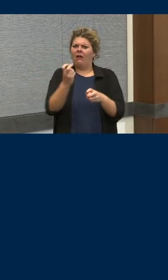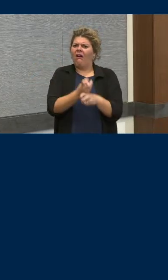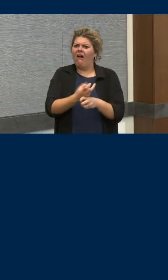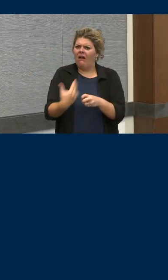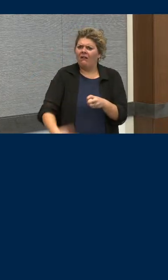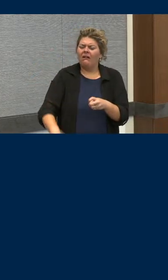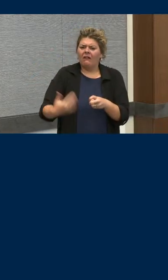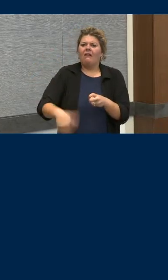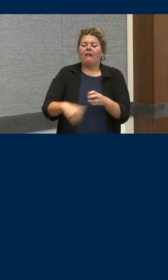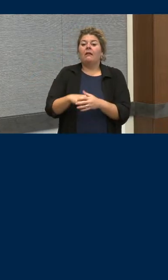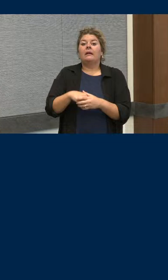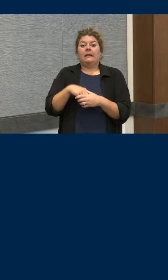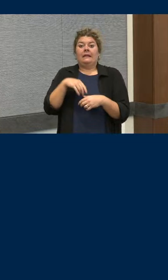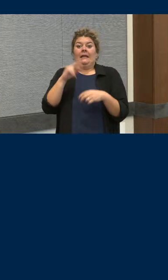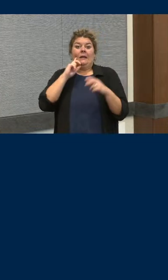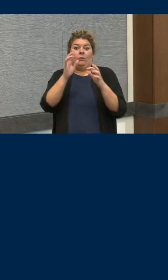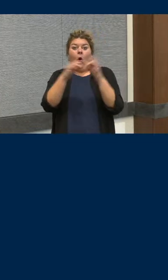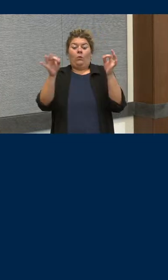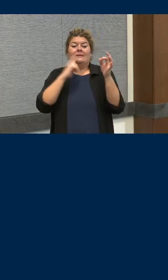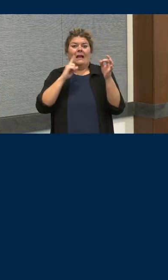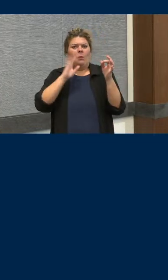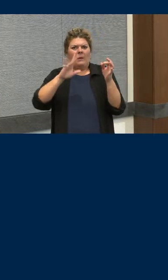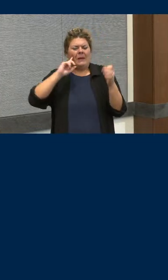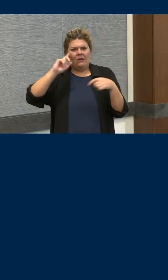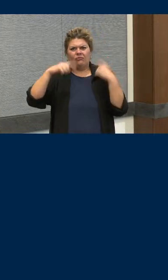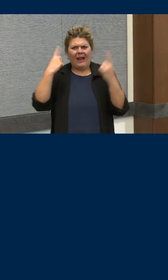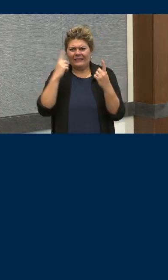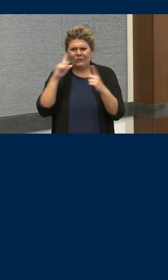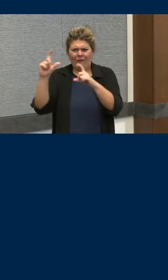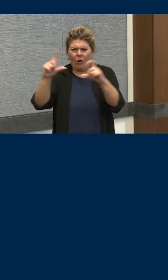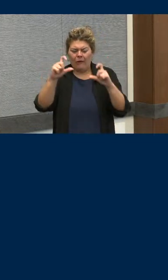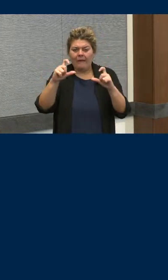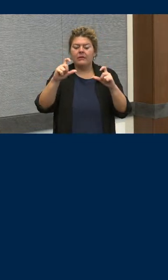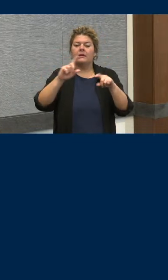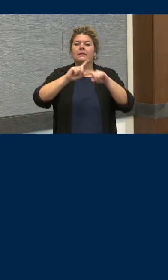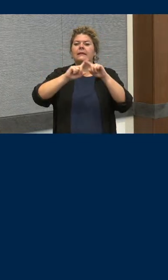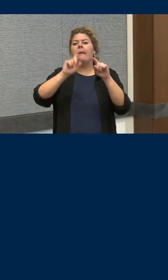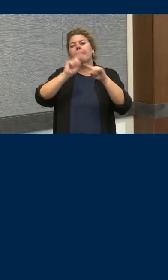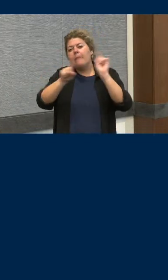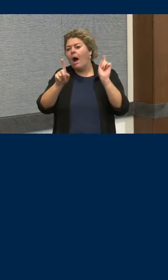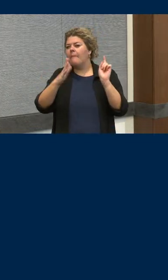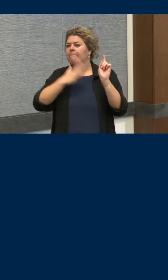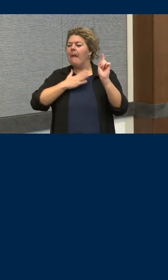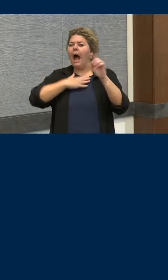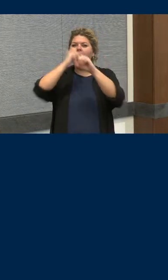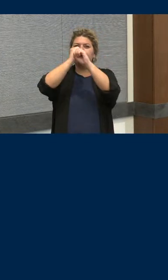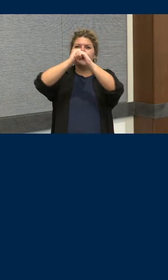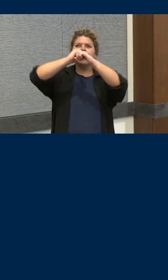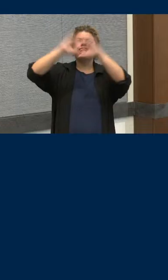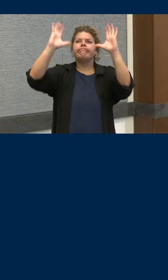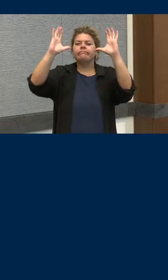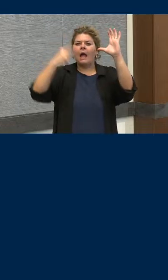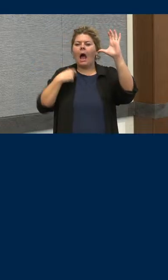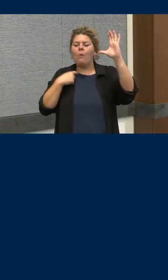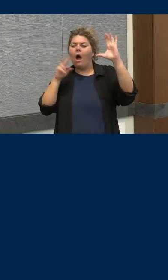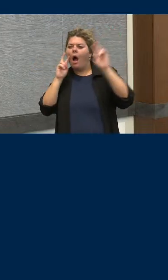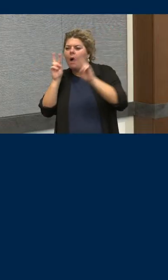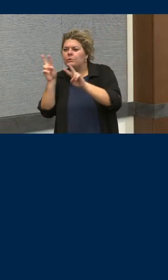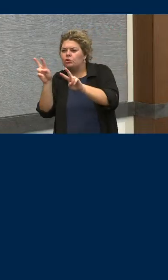absurdity. What I have in mind, then, he explained, is observation and record of what